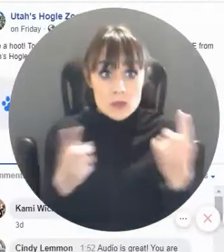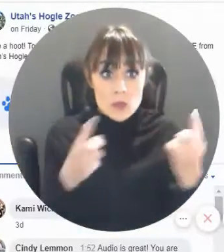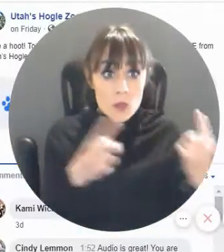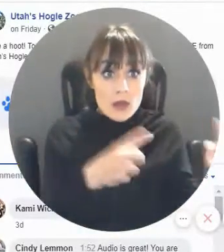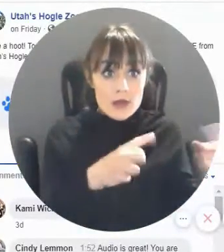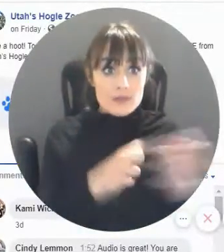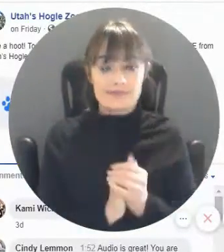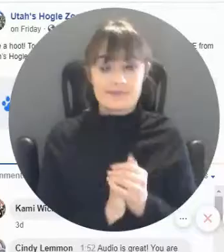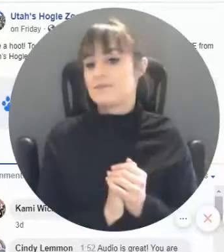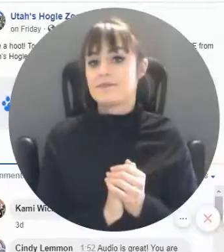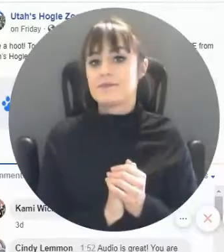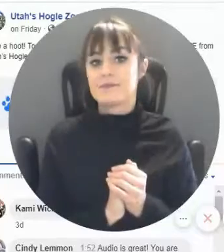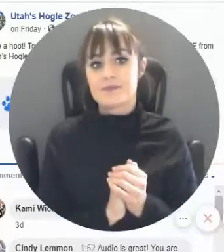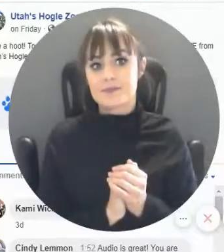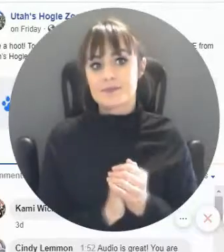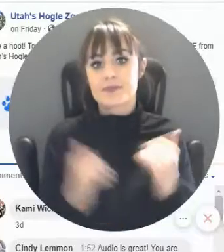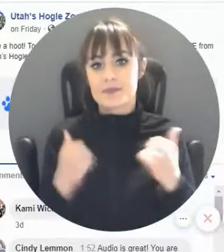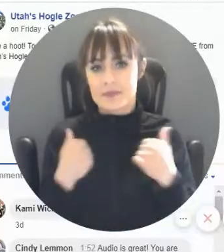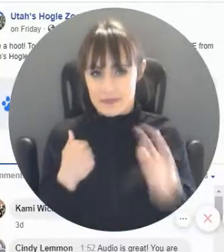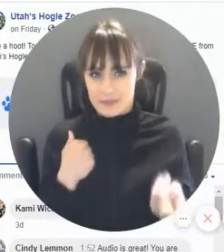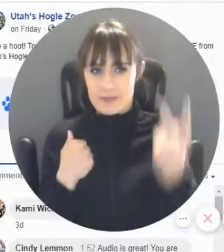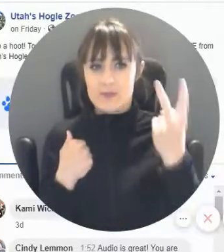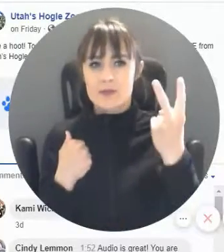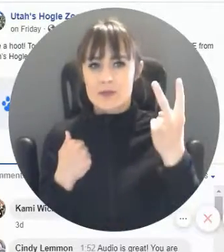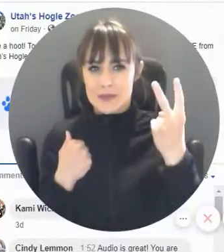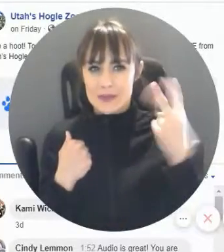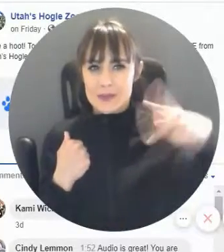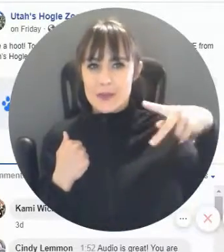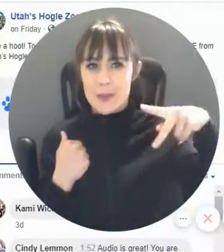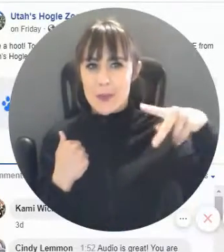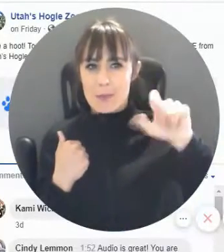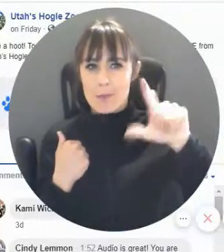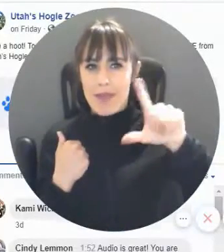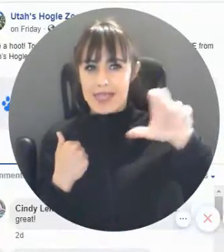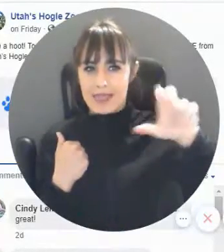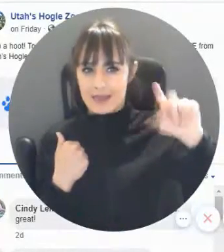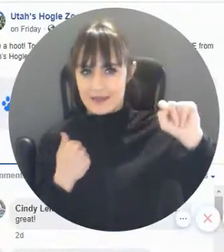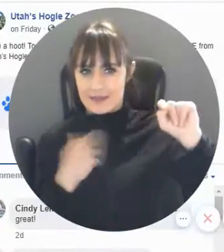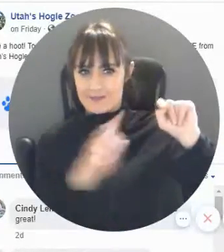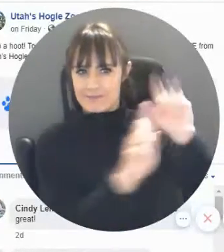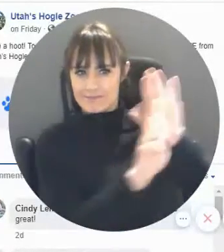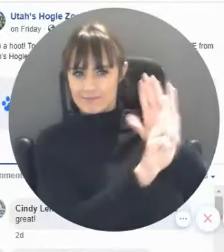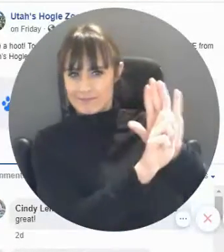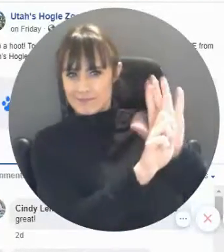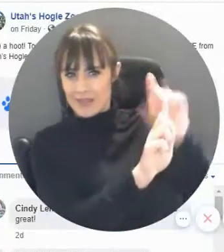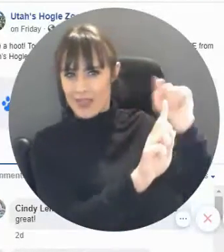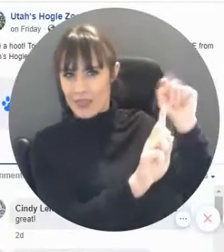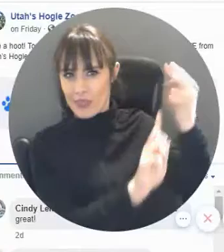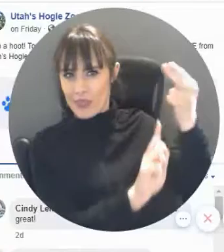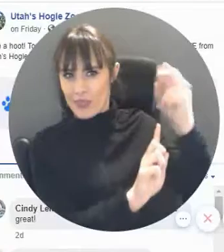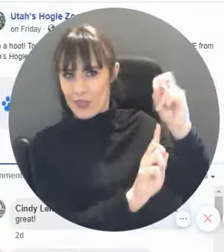These are actually two pellets from Thor to show you that they can vary in size and in color.